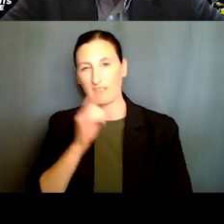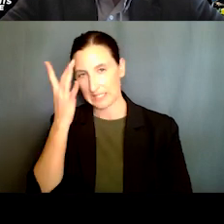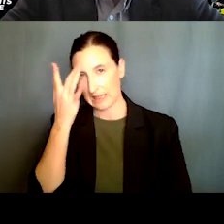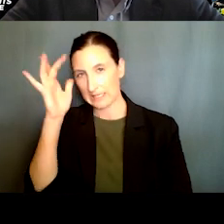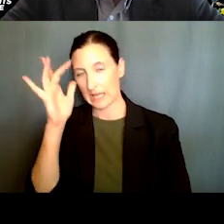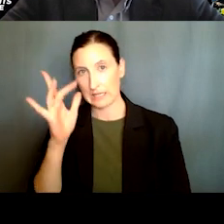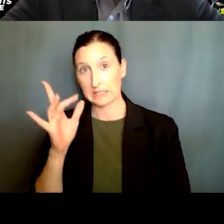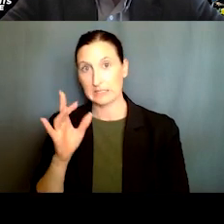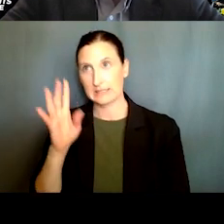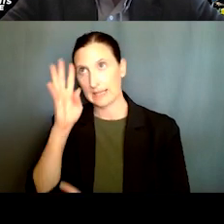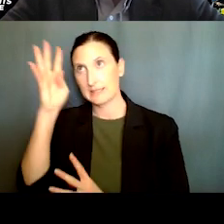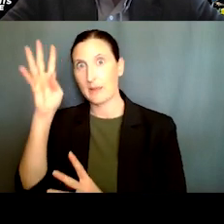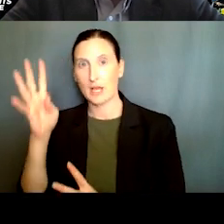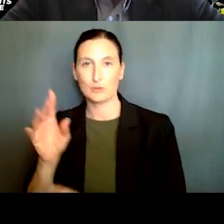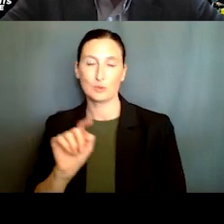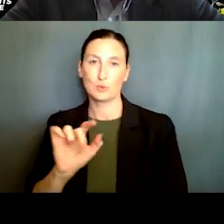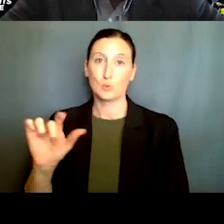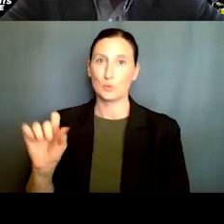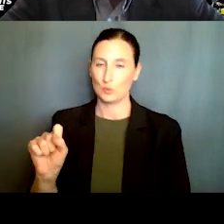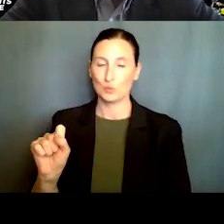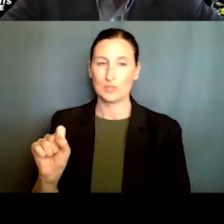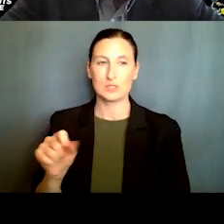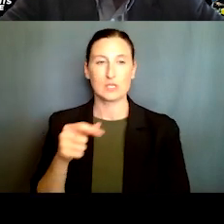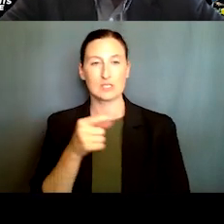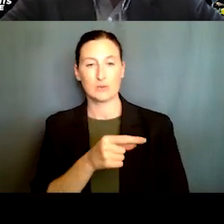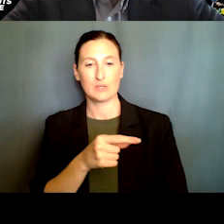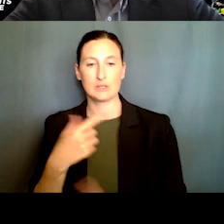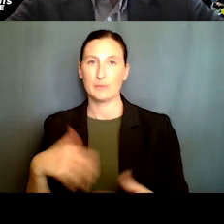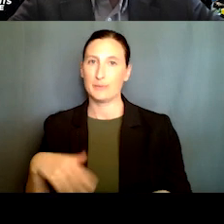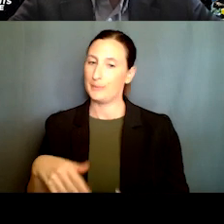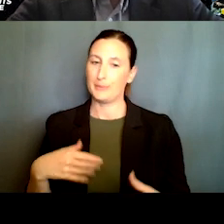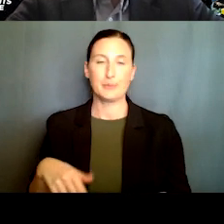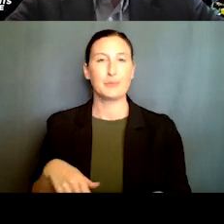inspired tools and techniques. So you can see this is of course a very hot topic right now.